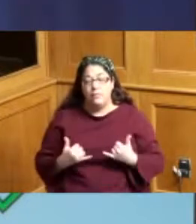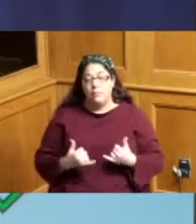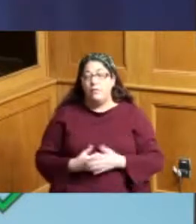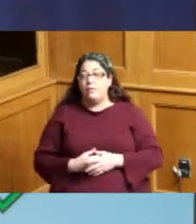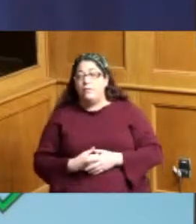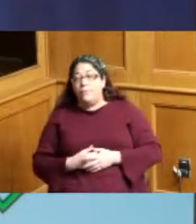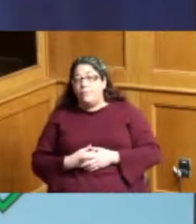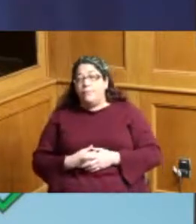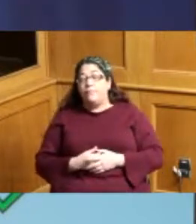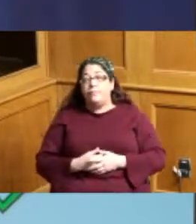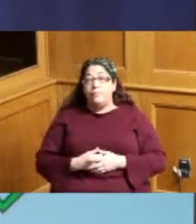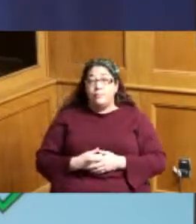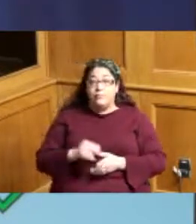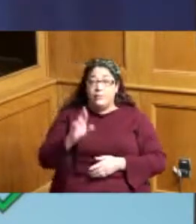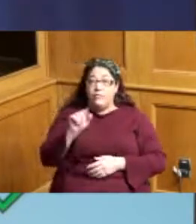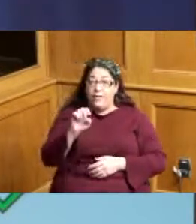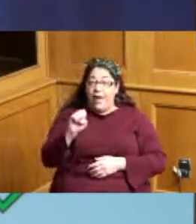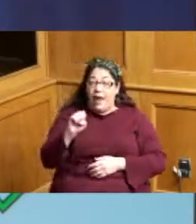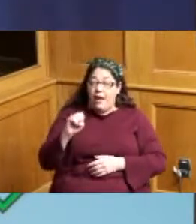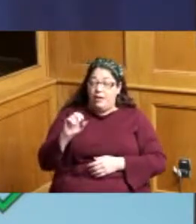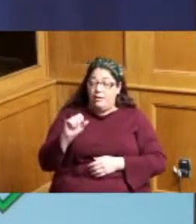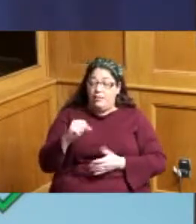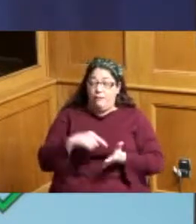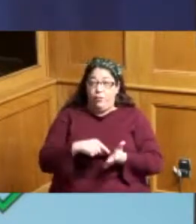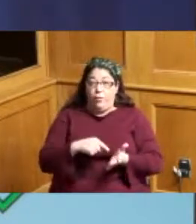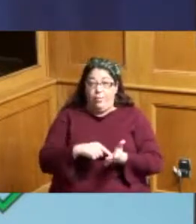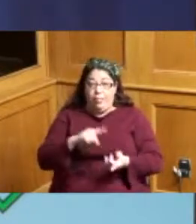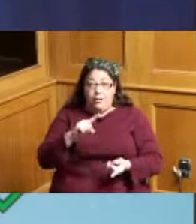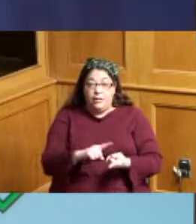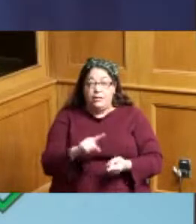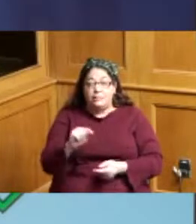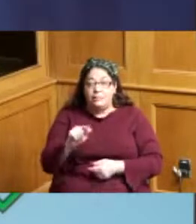that came out of the raid affordability task force was this idea of an impervious surface fee